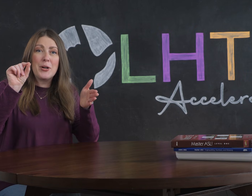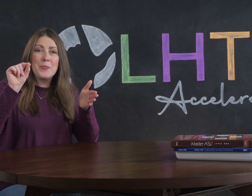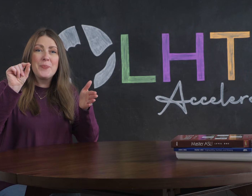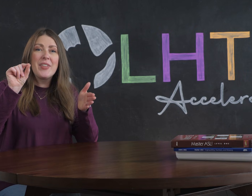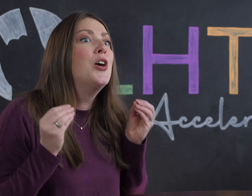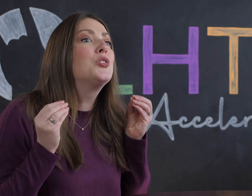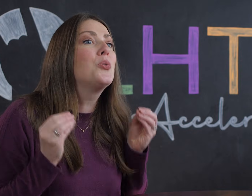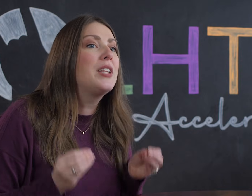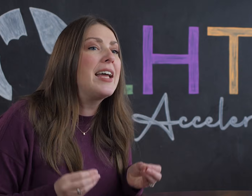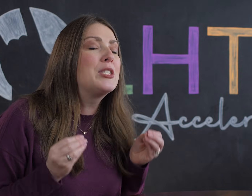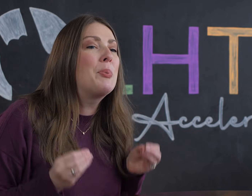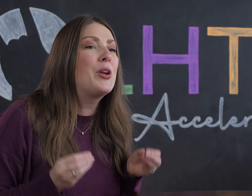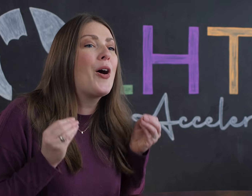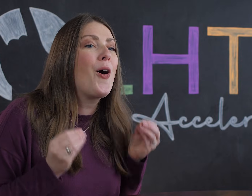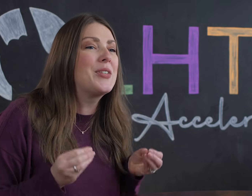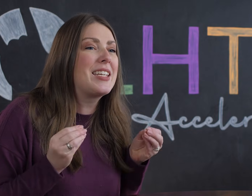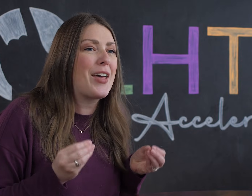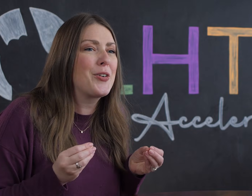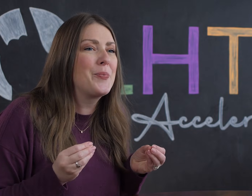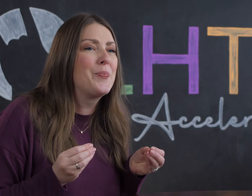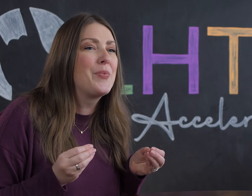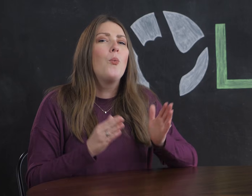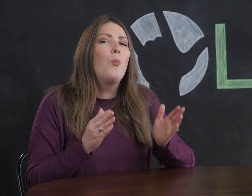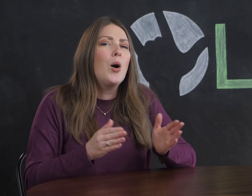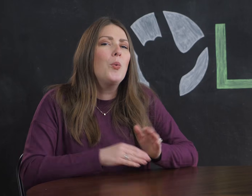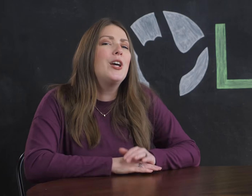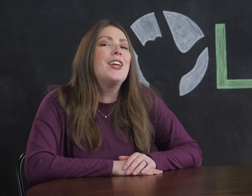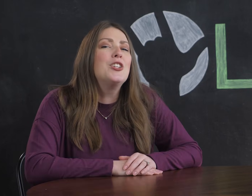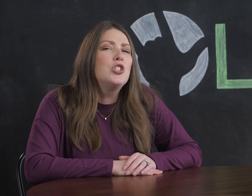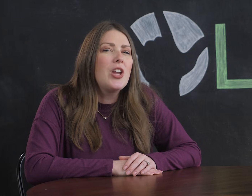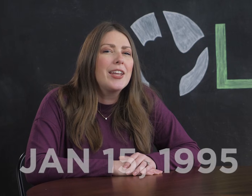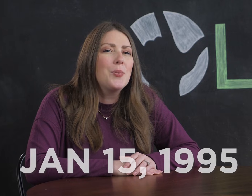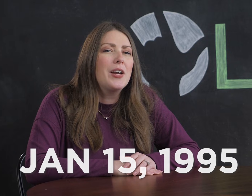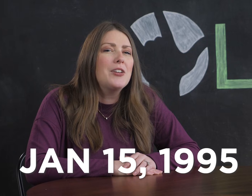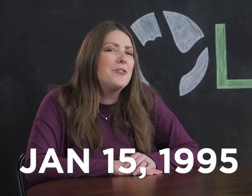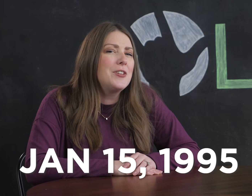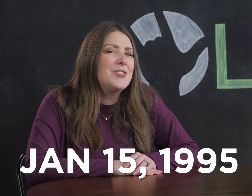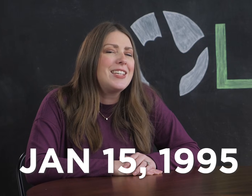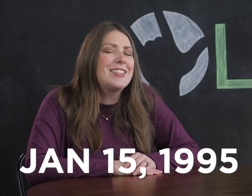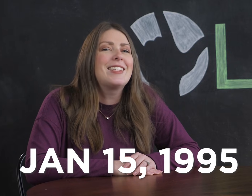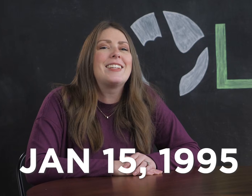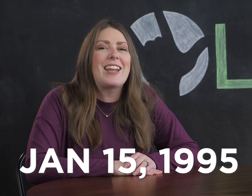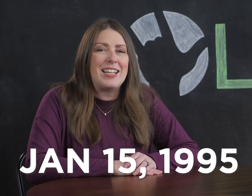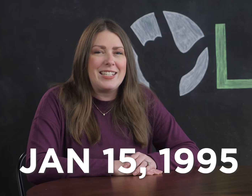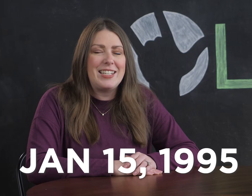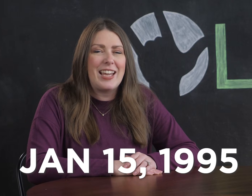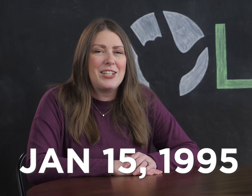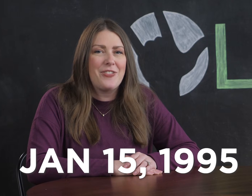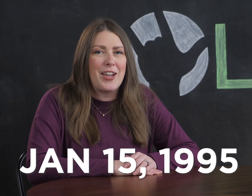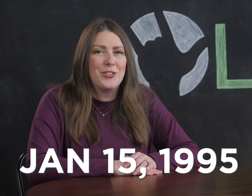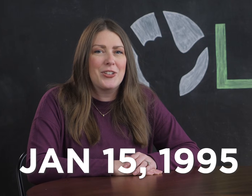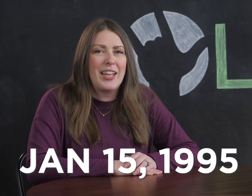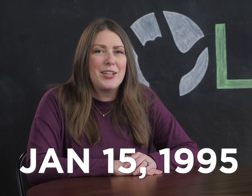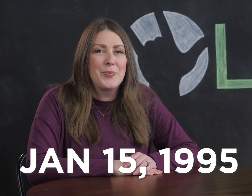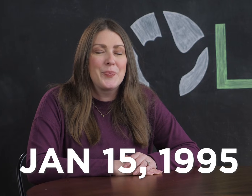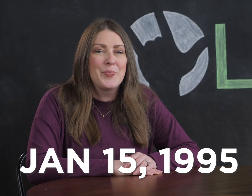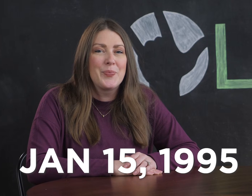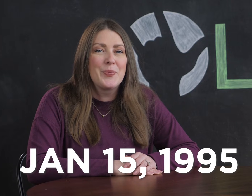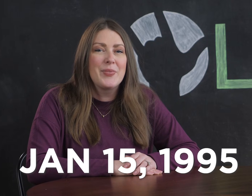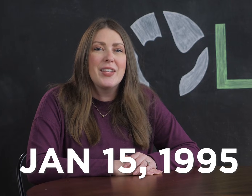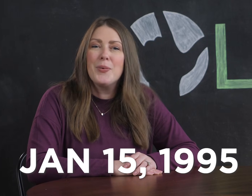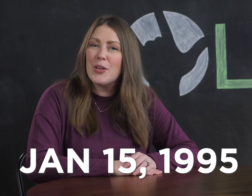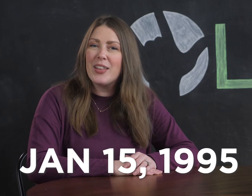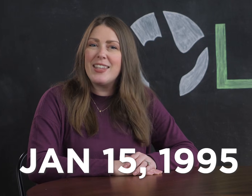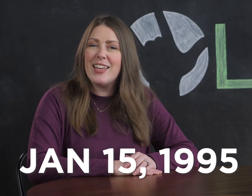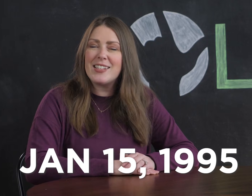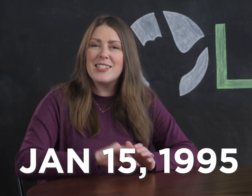number. So let's put it all together. What would January 15, 1995 look like? It would look like this.